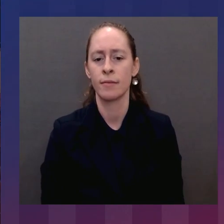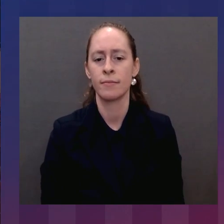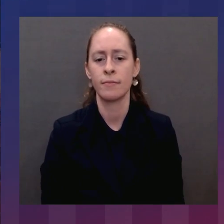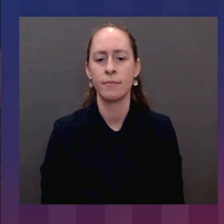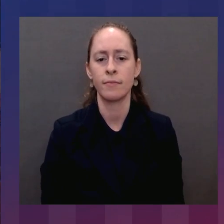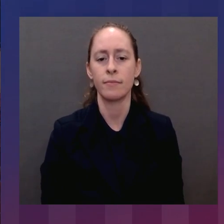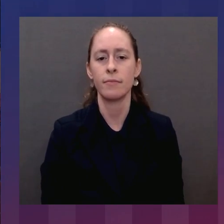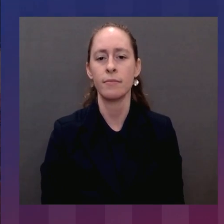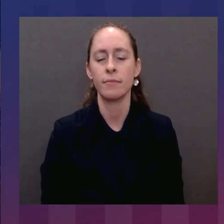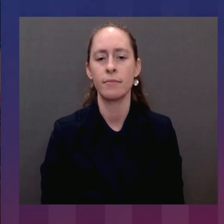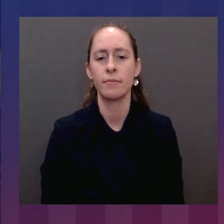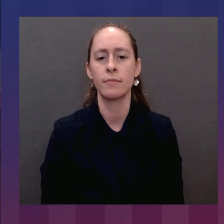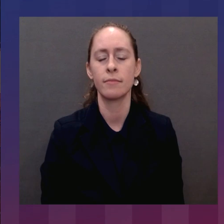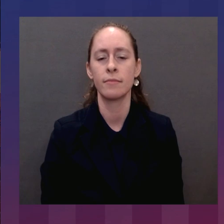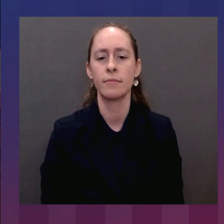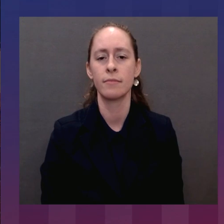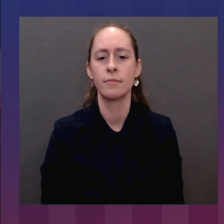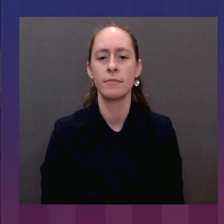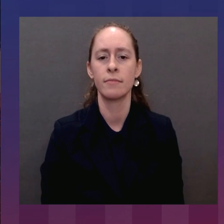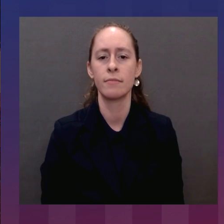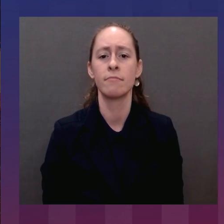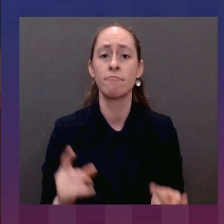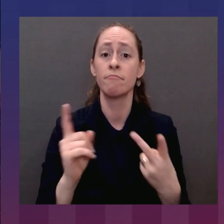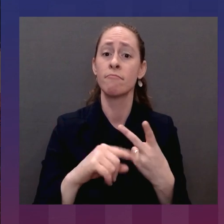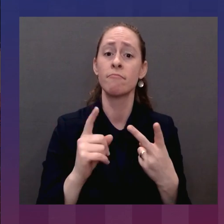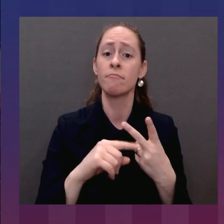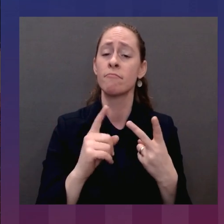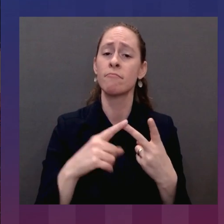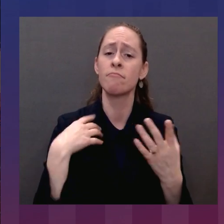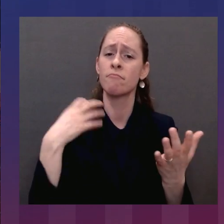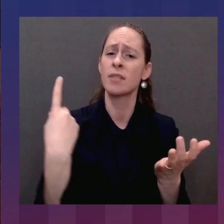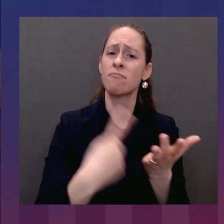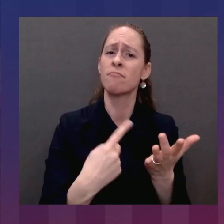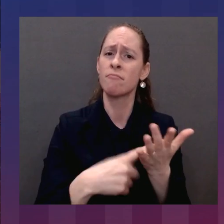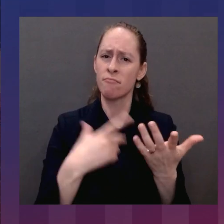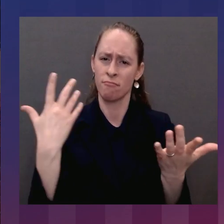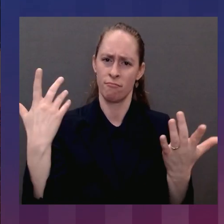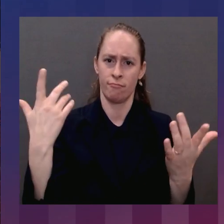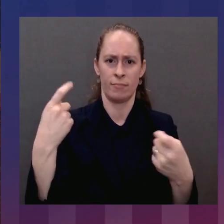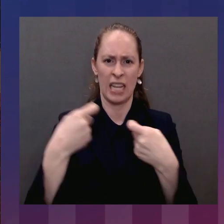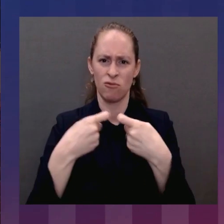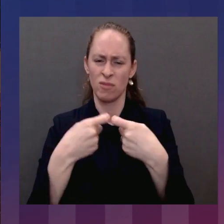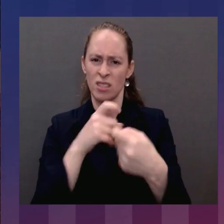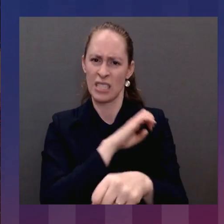an average of $500 a year by combatting climate change. Let's provide investments and tax credits